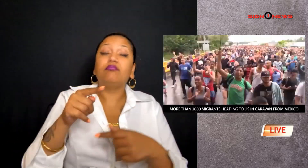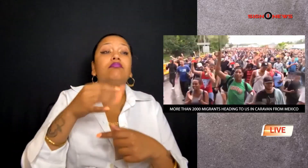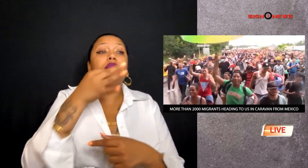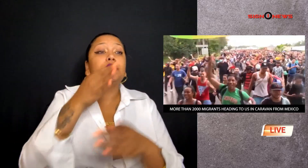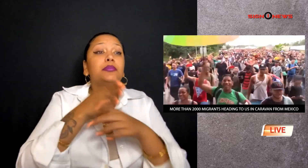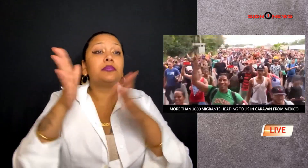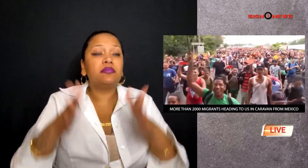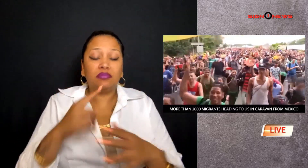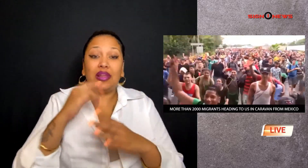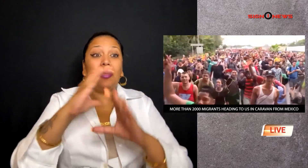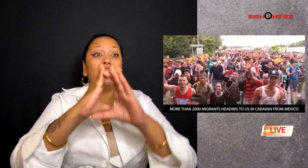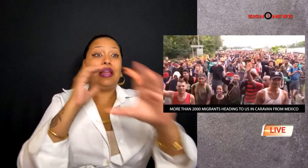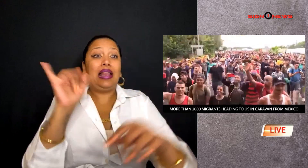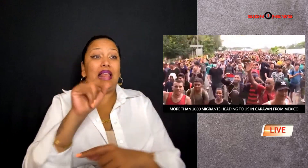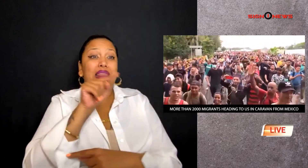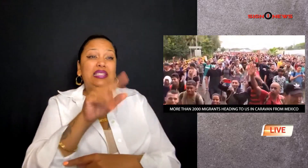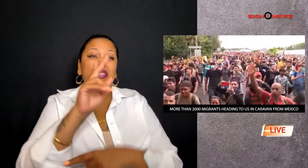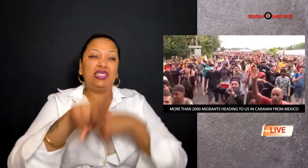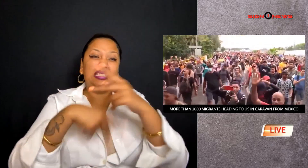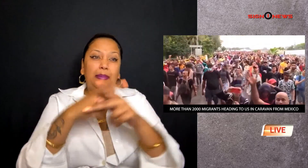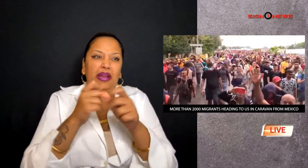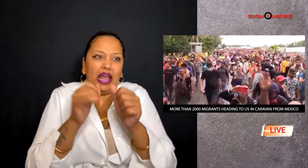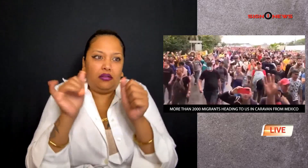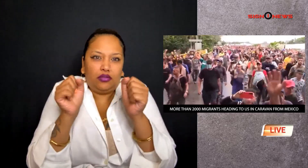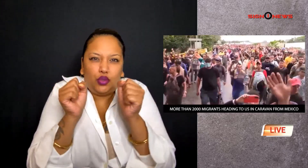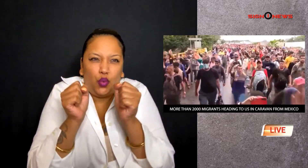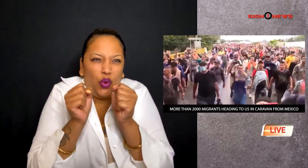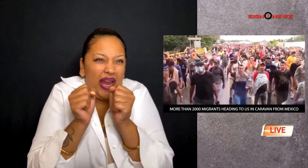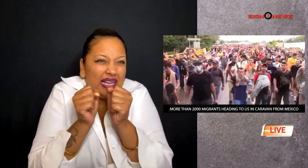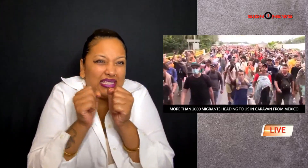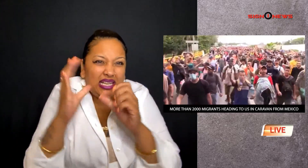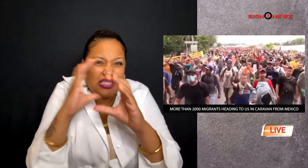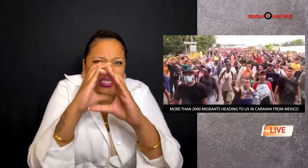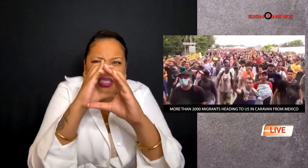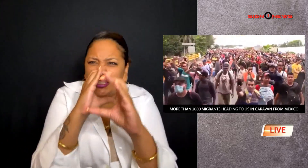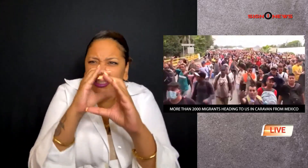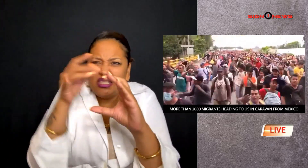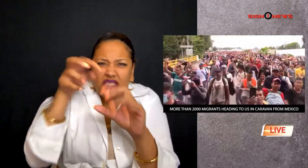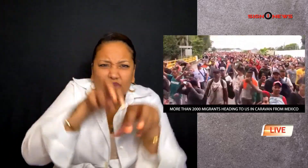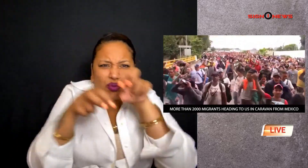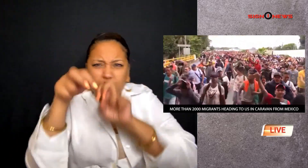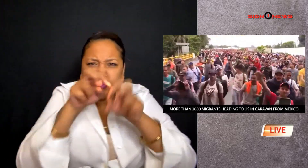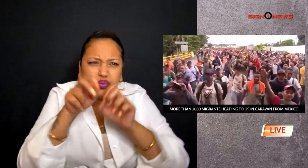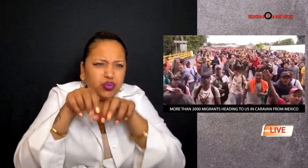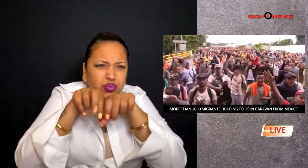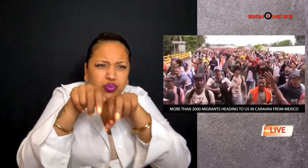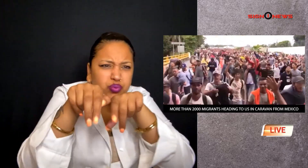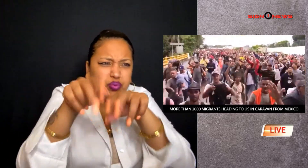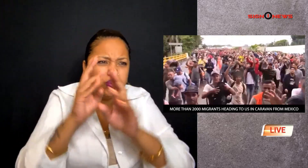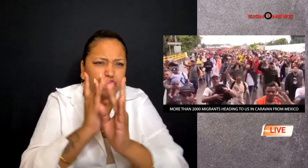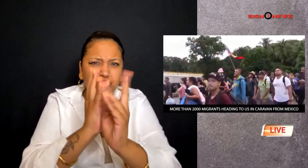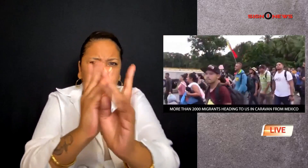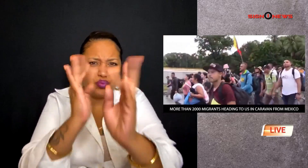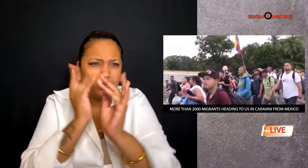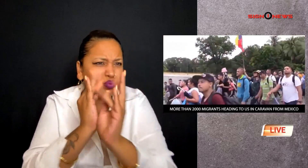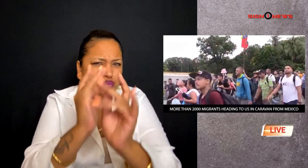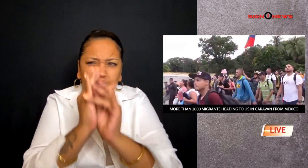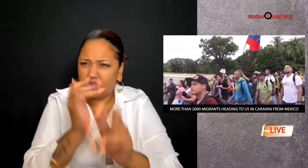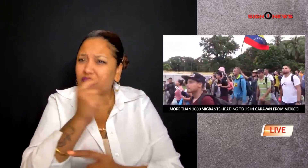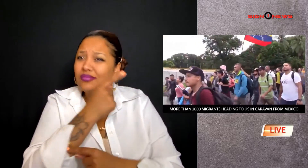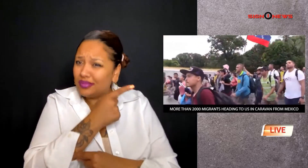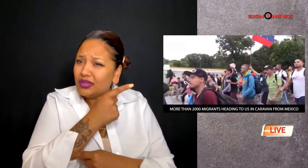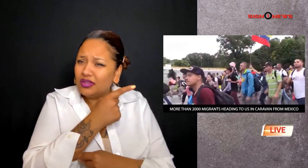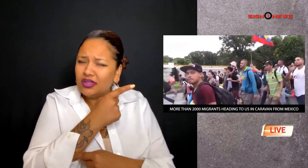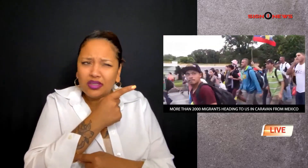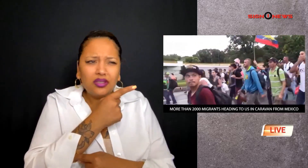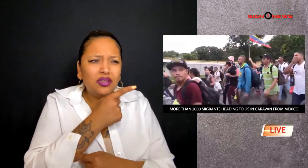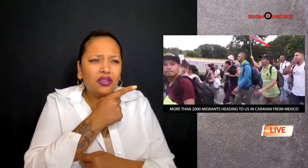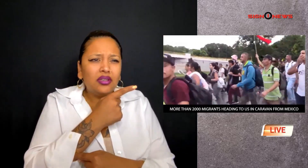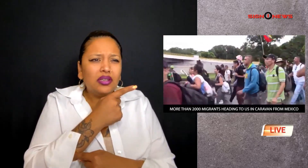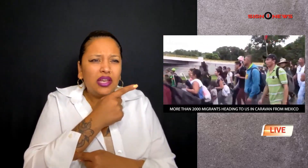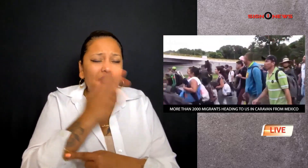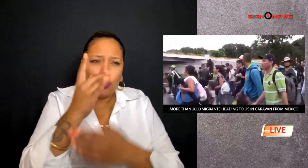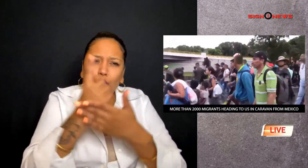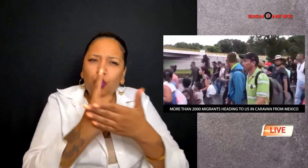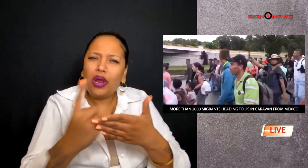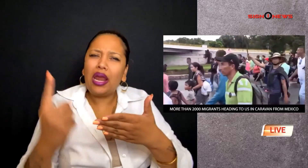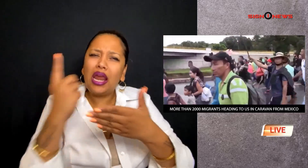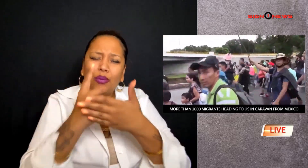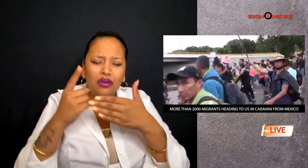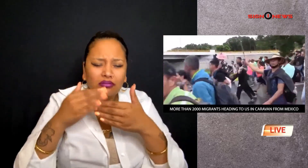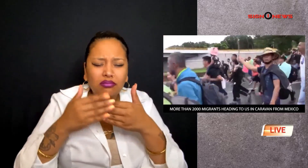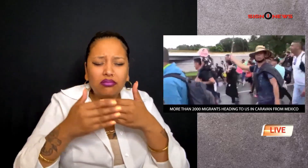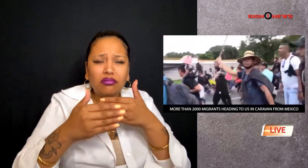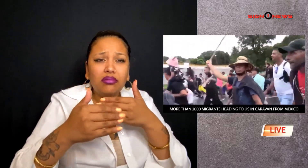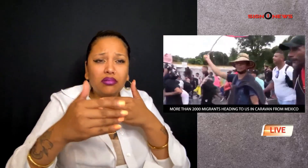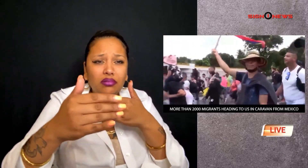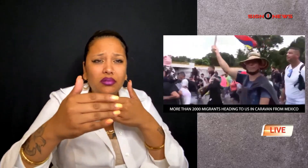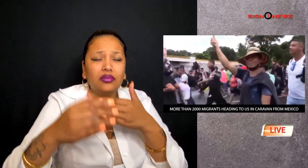and immigration experts say caravans like this typically shrink in size as the weeks go by